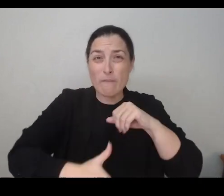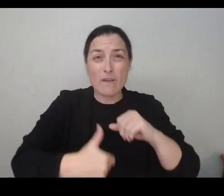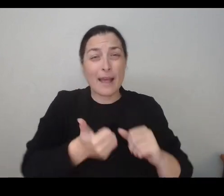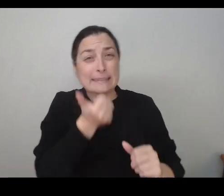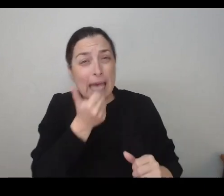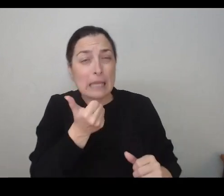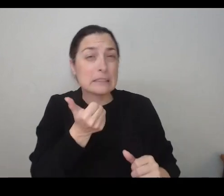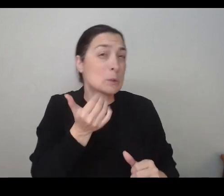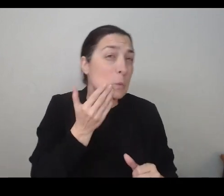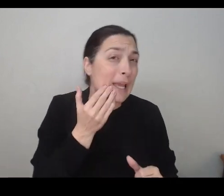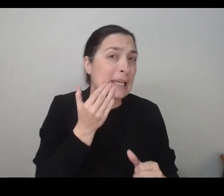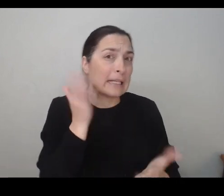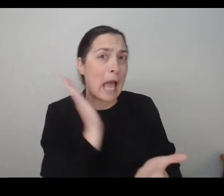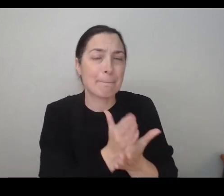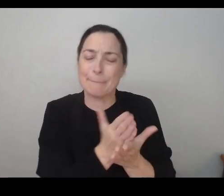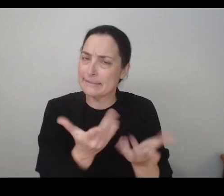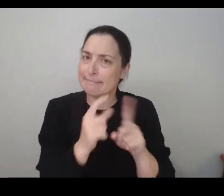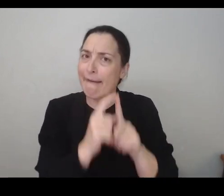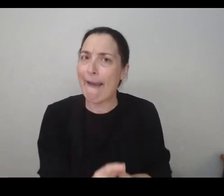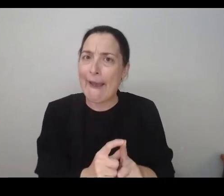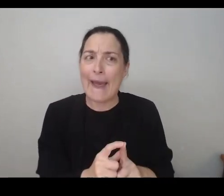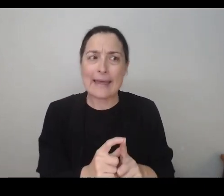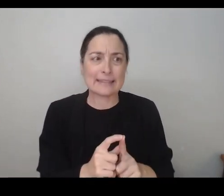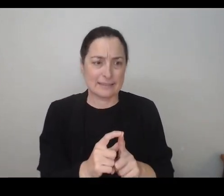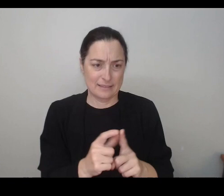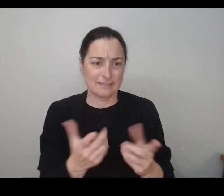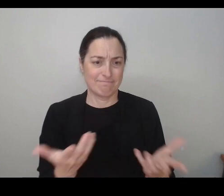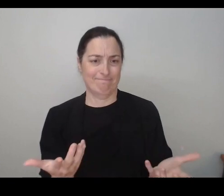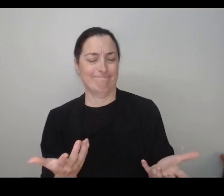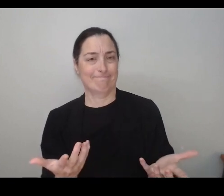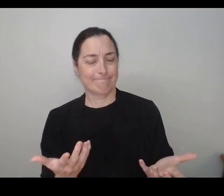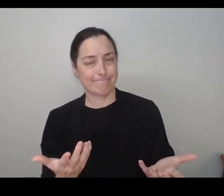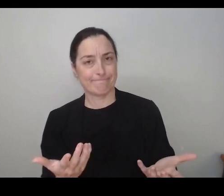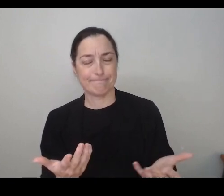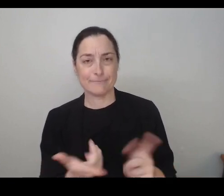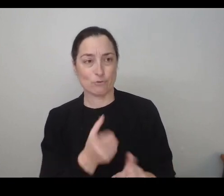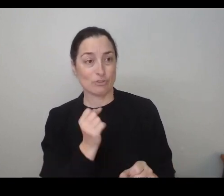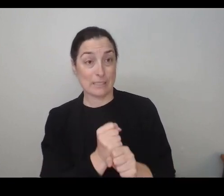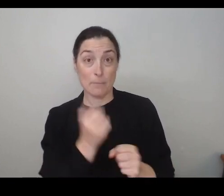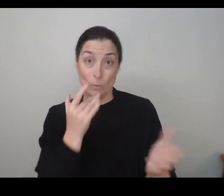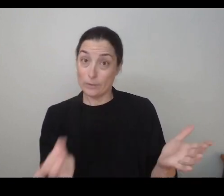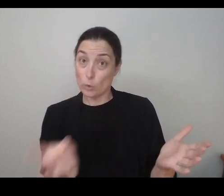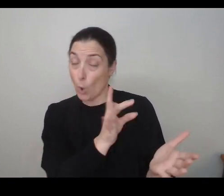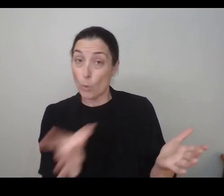Speaking, for example, what it in date and Marquesas you see when you go through, that many paintings